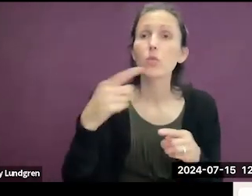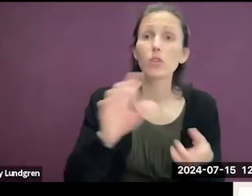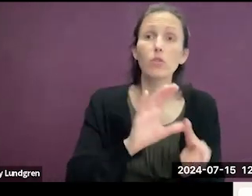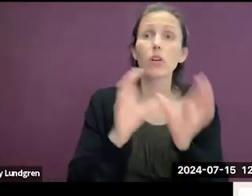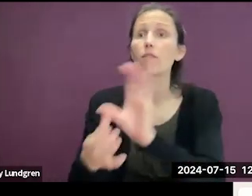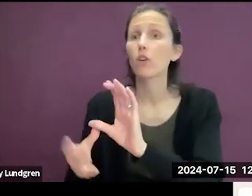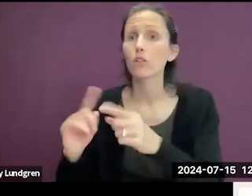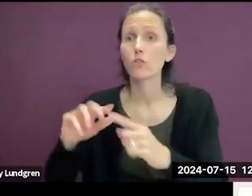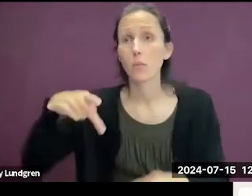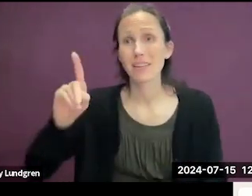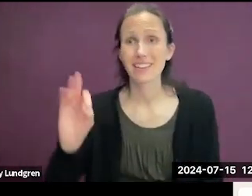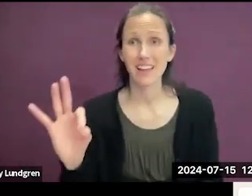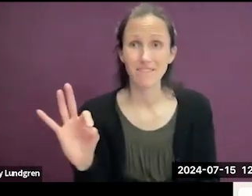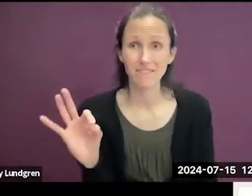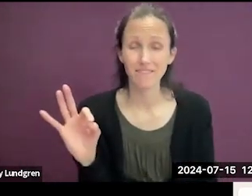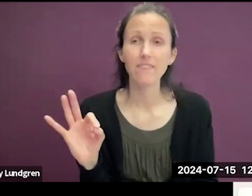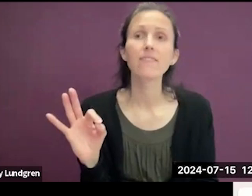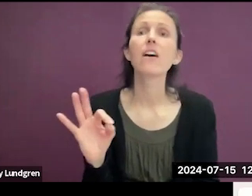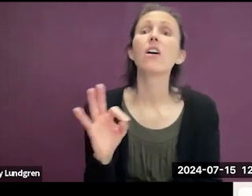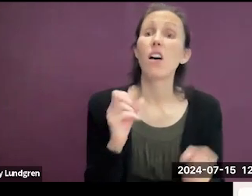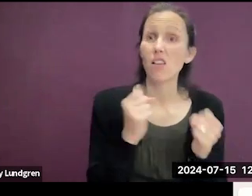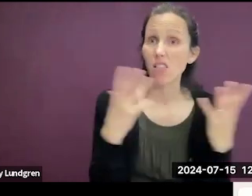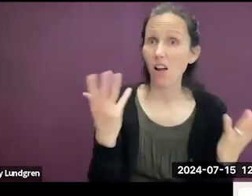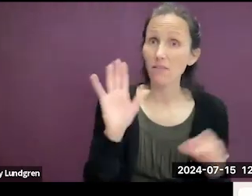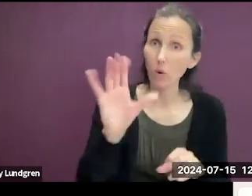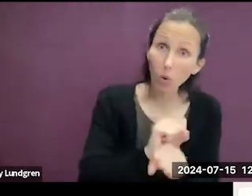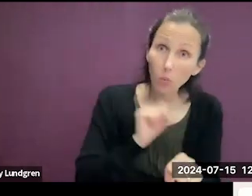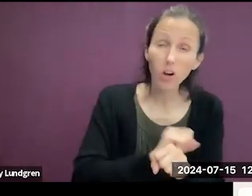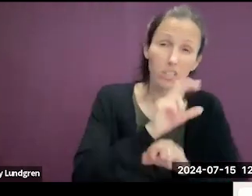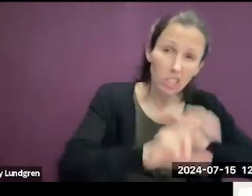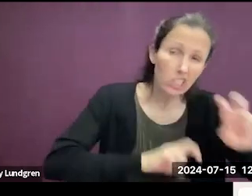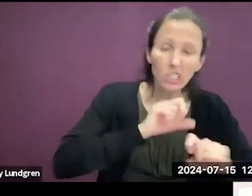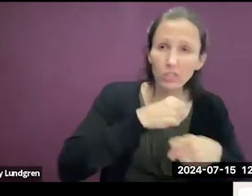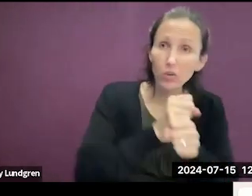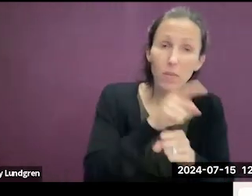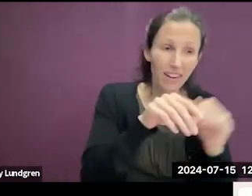a lot of those steps that you took to make your PowerPoint accessible are going to be lost,